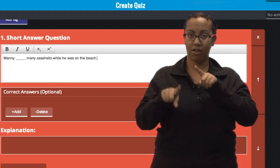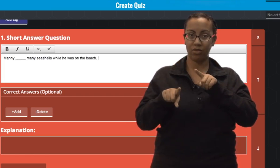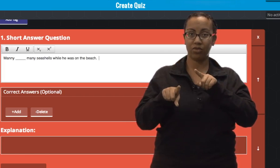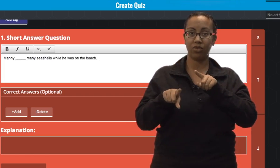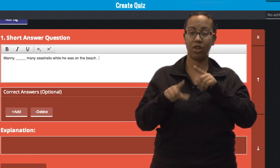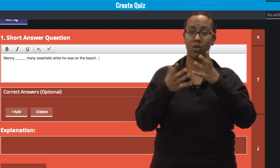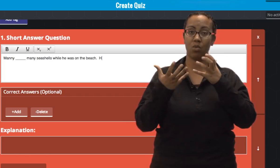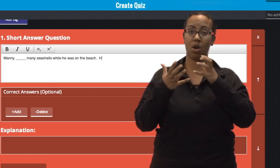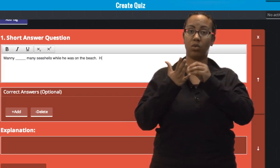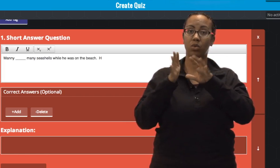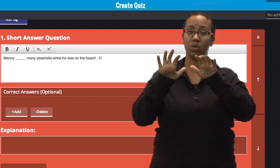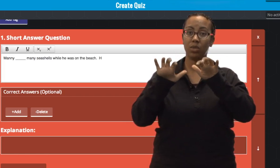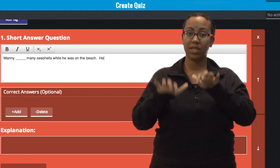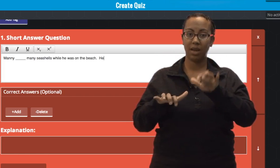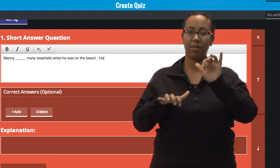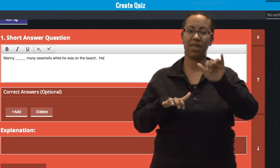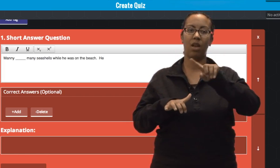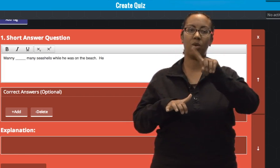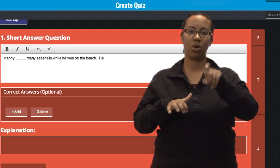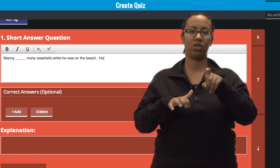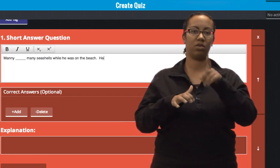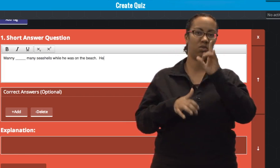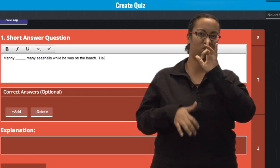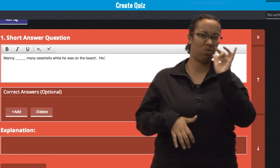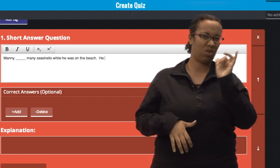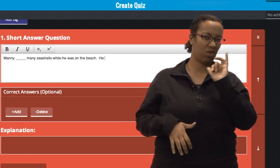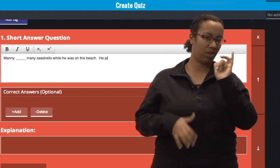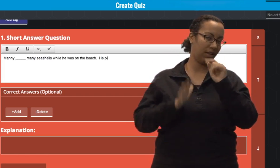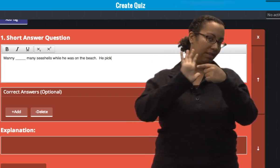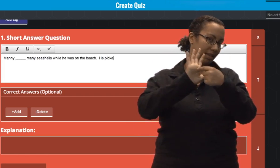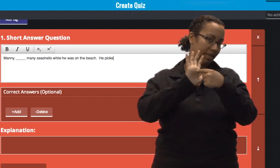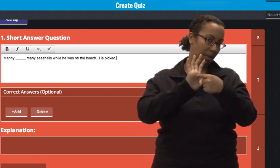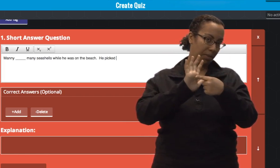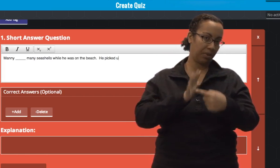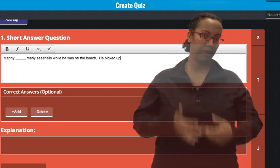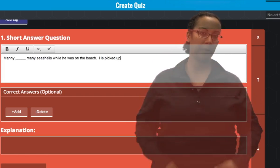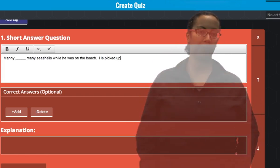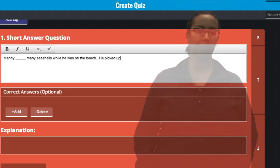Something to where it has one specific answer, and you want students to type it. Let me show you what that looks like.